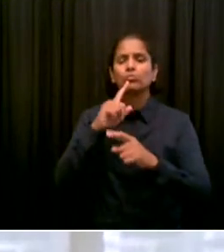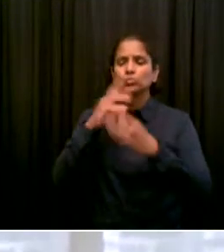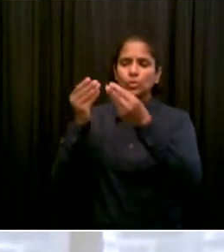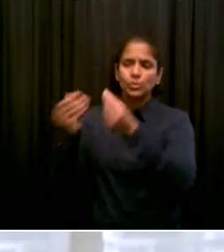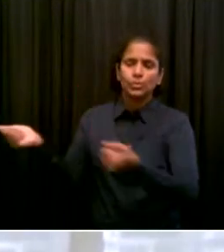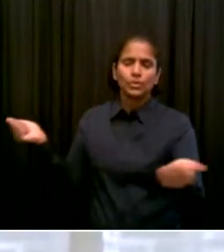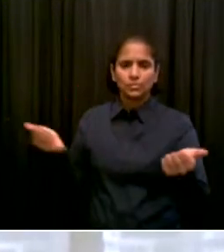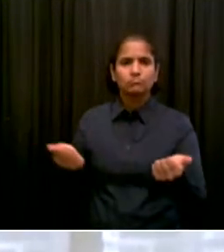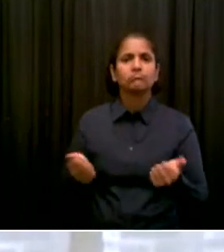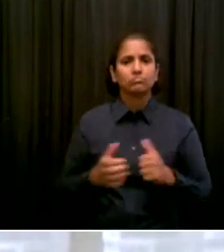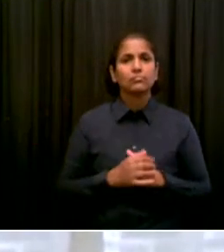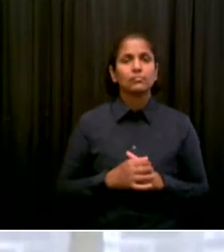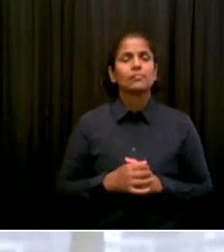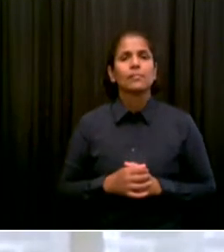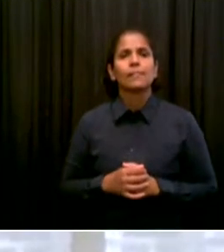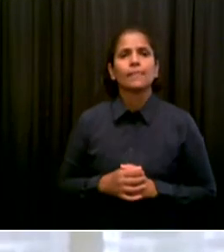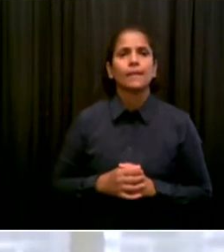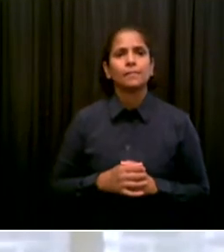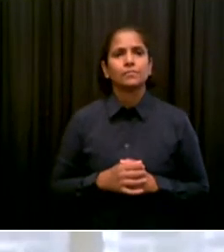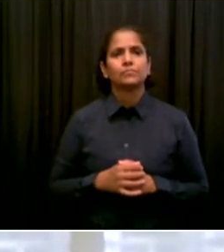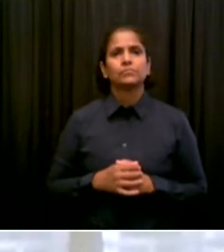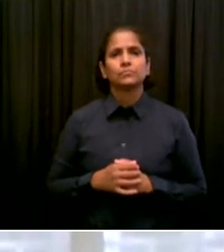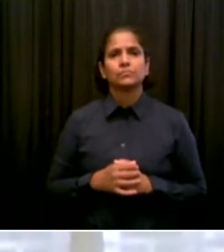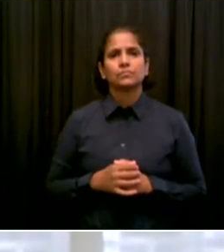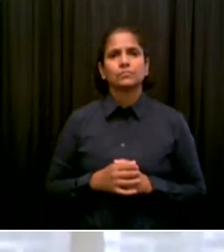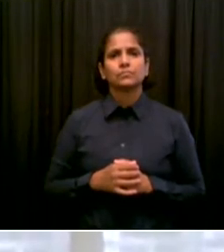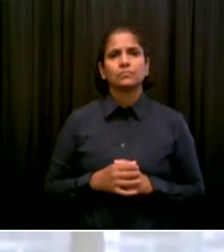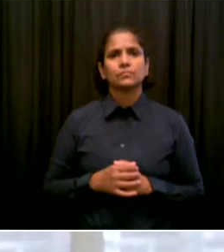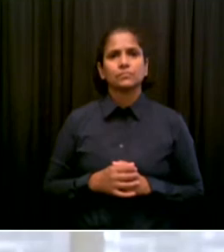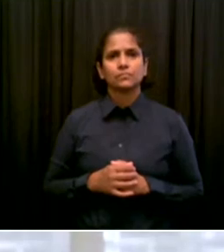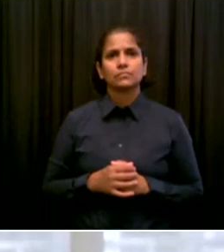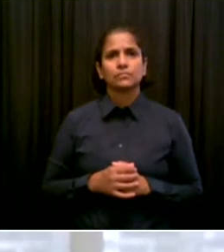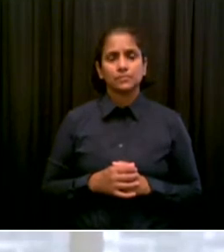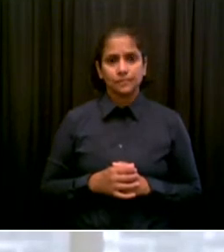THE ISSUE WITH THE ONE FAMILY DID HAPPEN. WE HAVE APOLOGIZED TO THAT